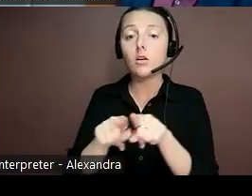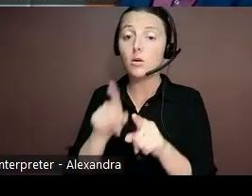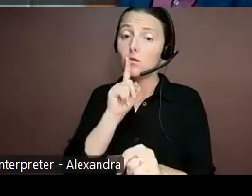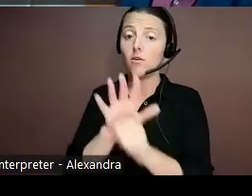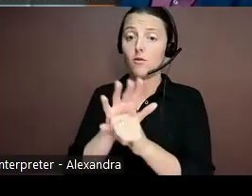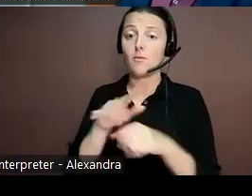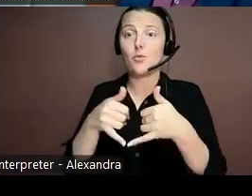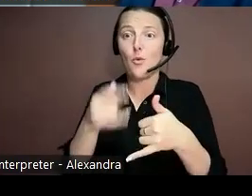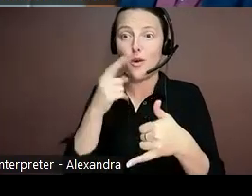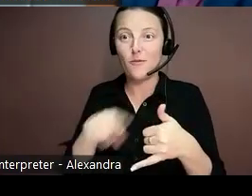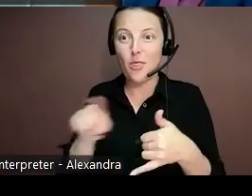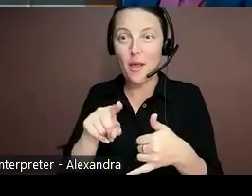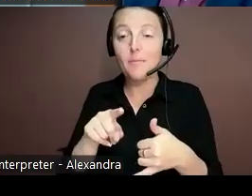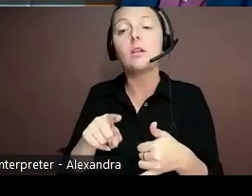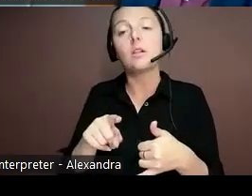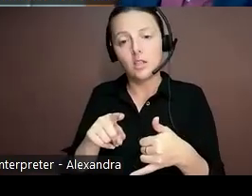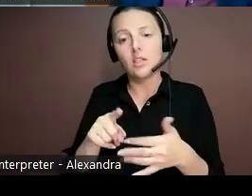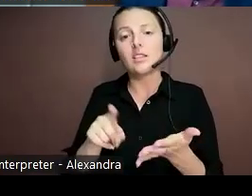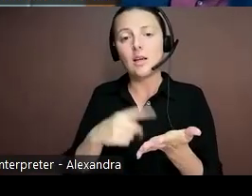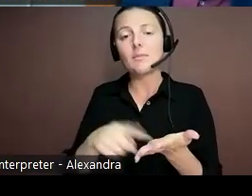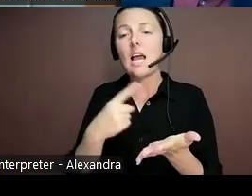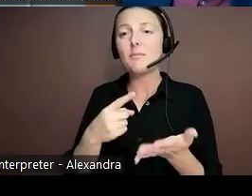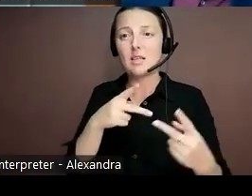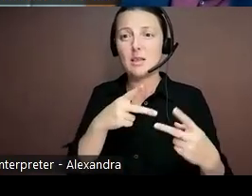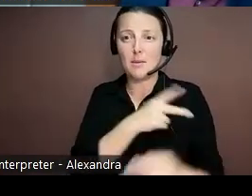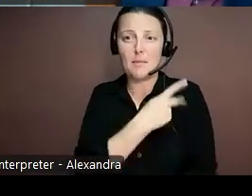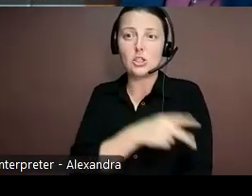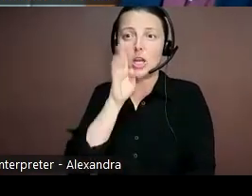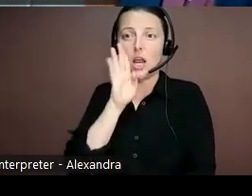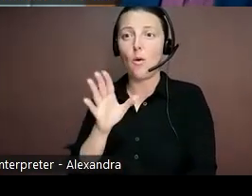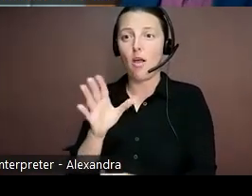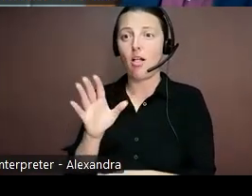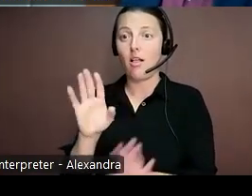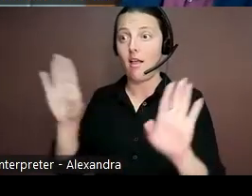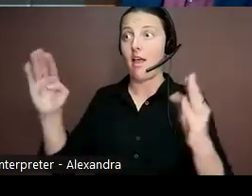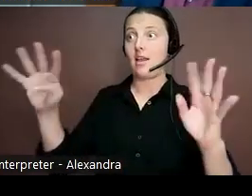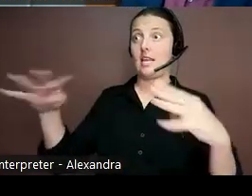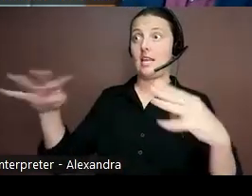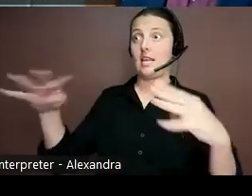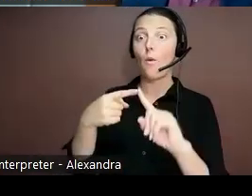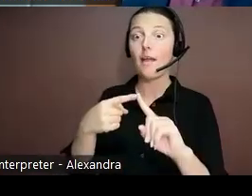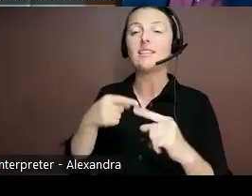struggling, right? Um and the idea here is to make sure that our one-on-one time with patients is not